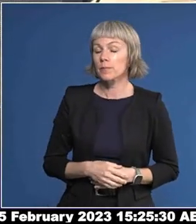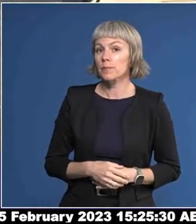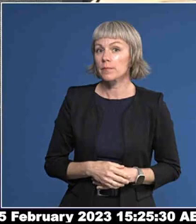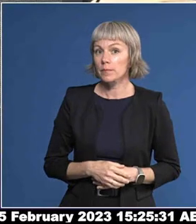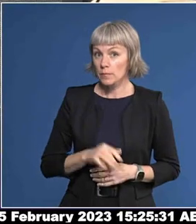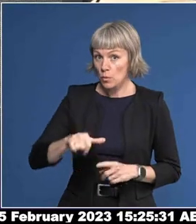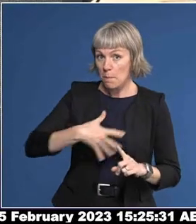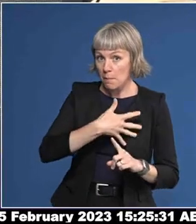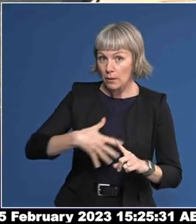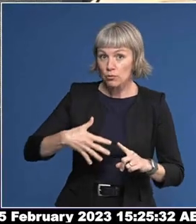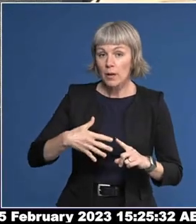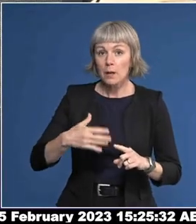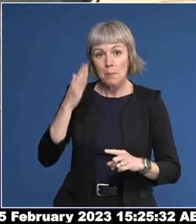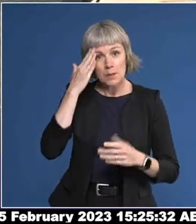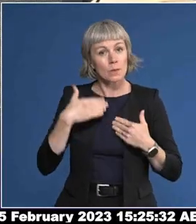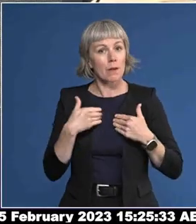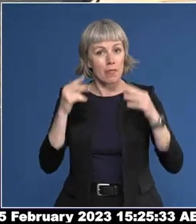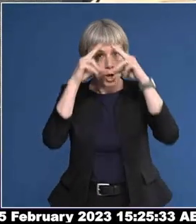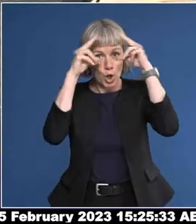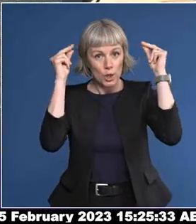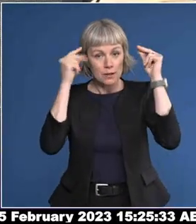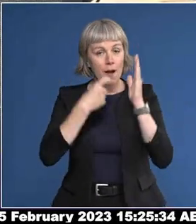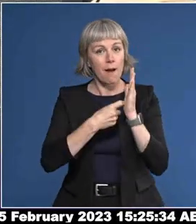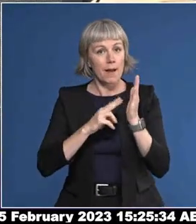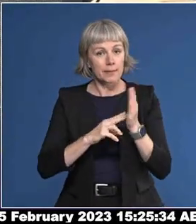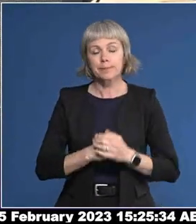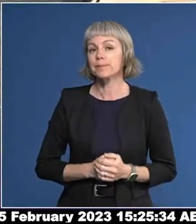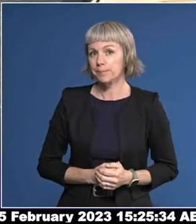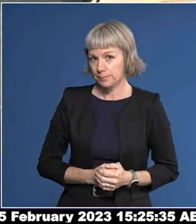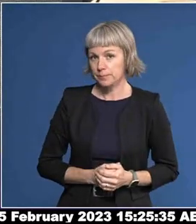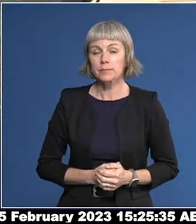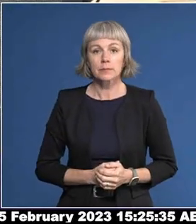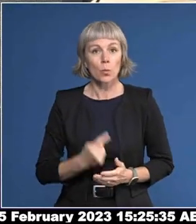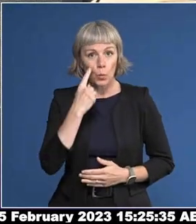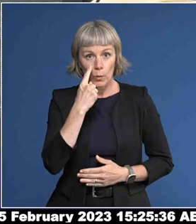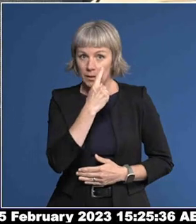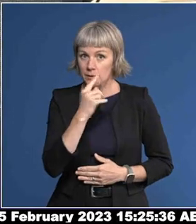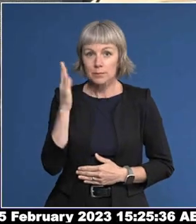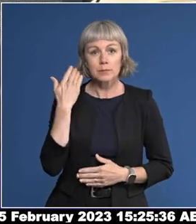Yes. MS DOWSETT: And you appeared as a witness in Public hearing 22 with your colleague Kerrie Langford.